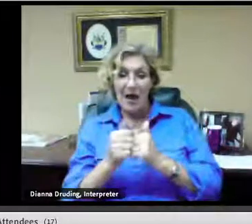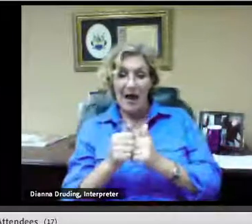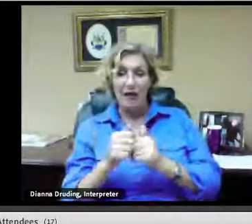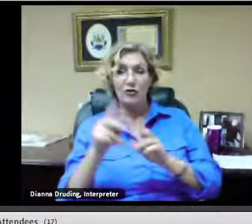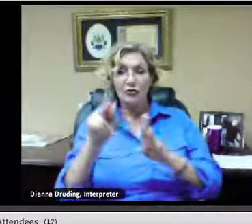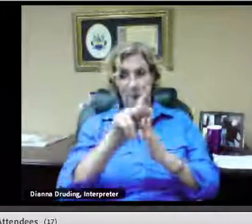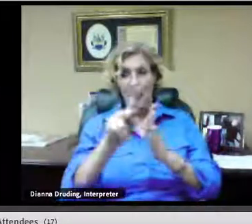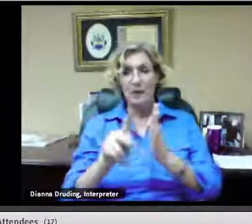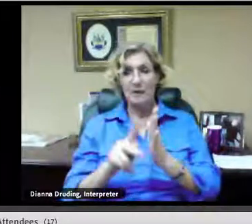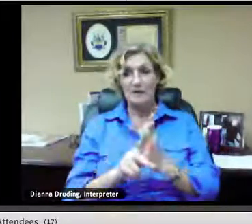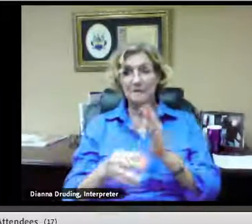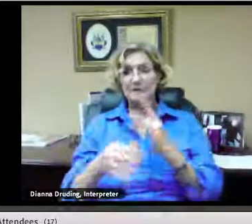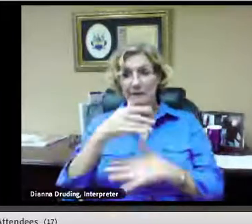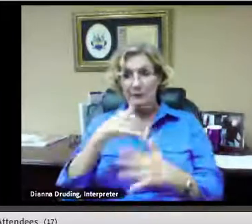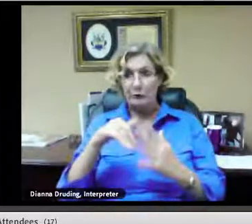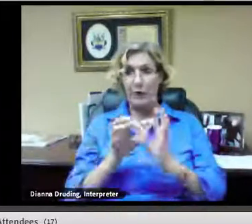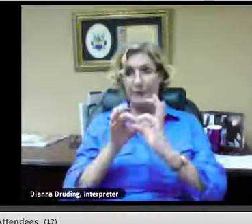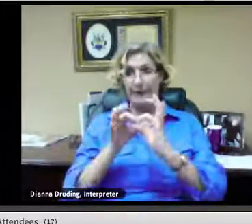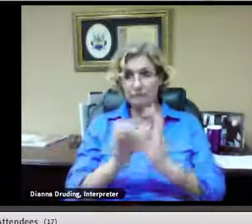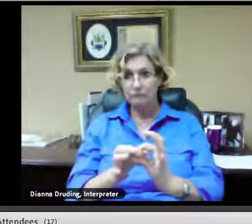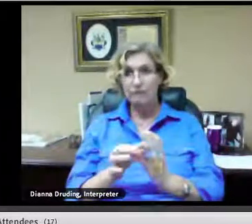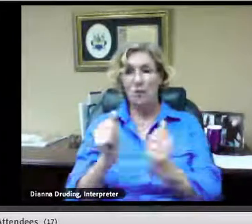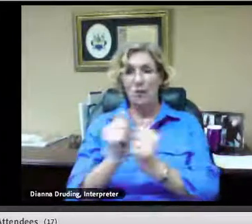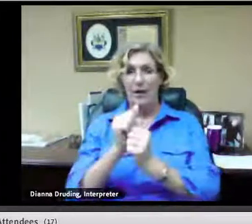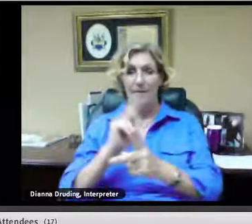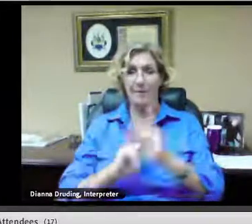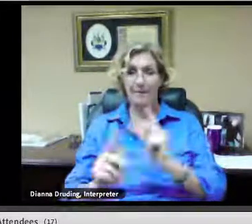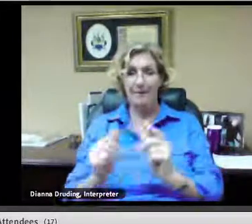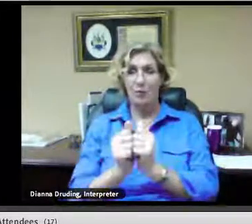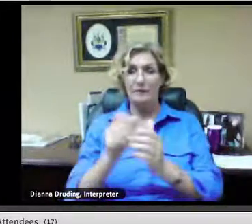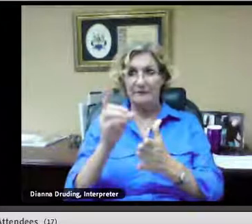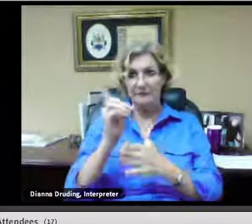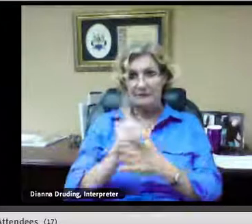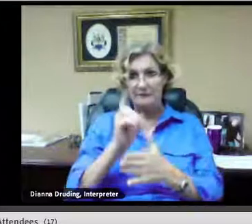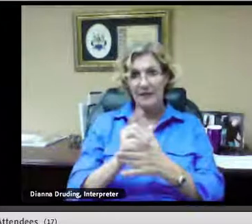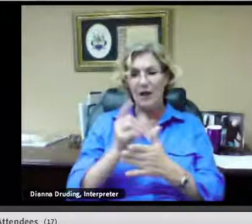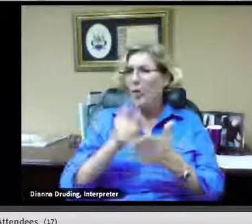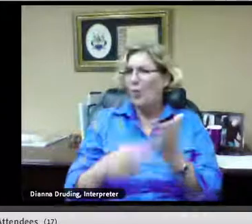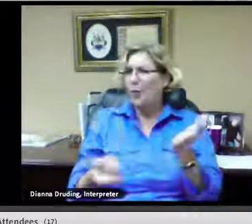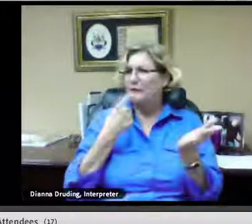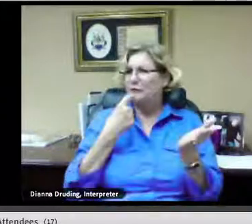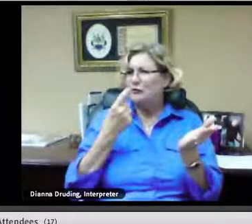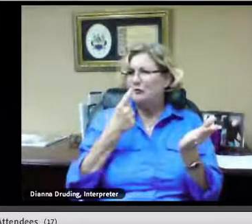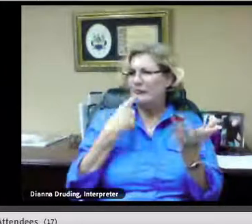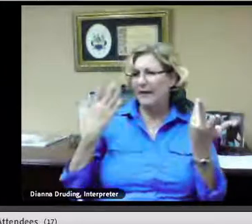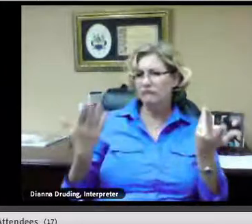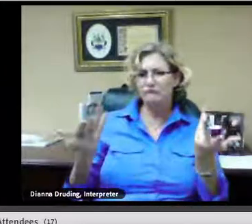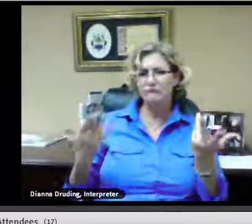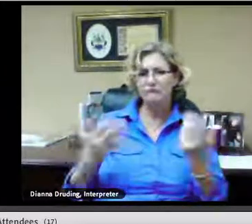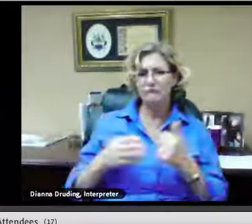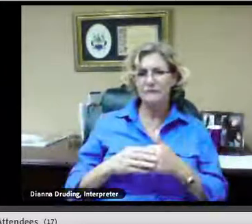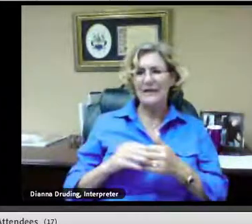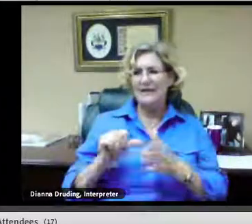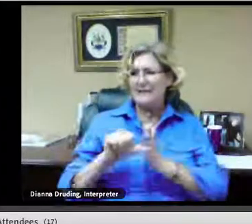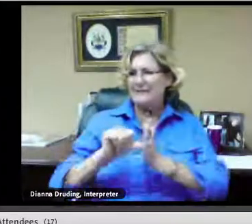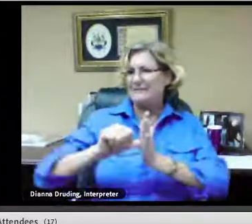So I like this really because it emphasizes the function over the diagnosis. You know, if everybody is kind of working